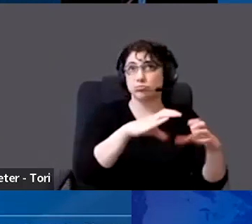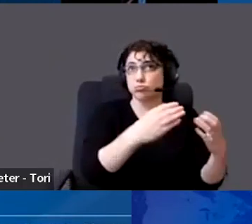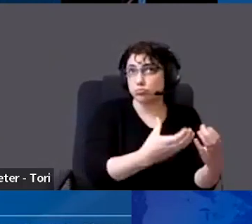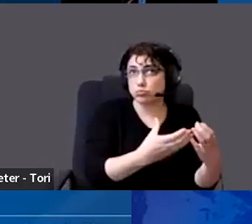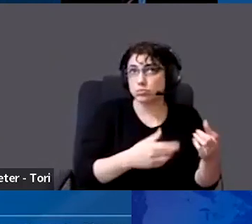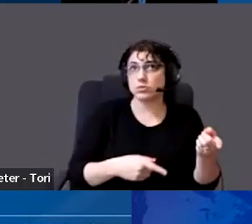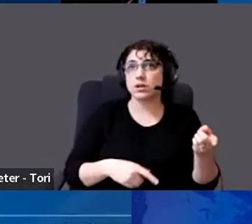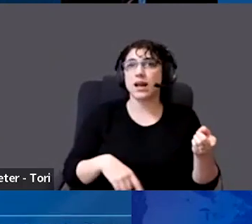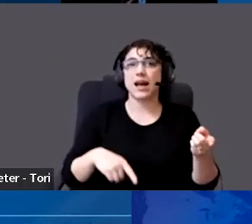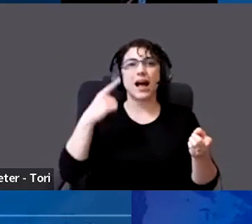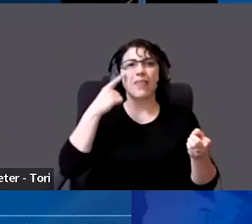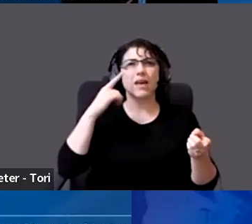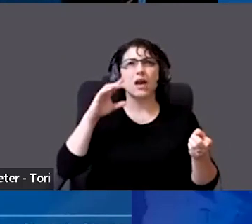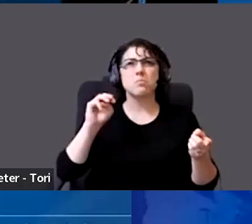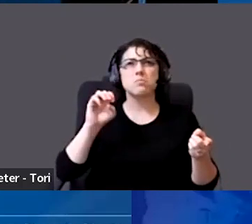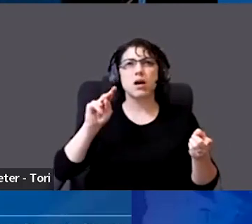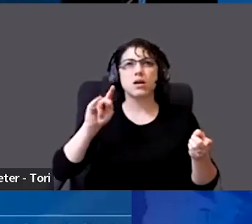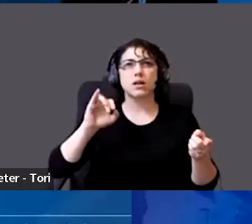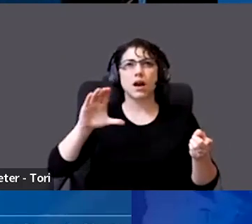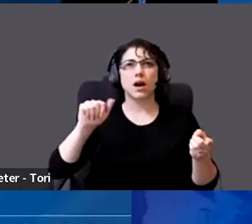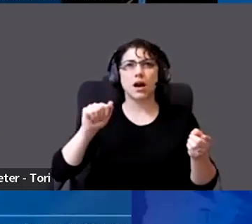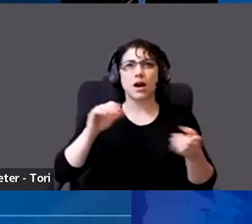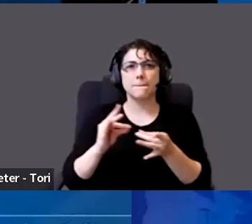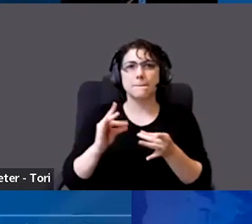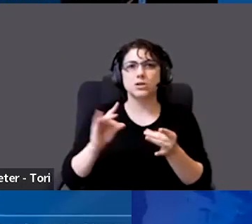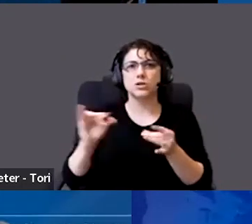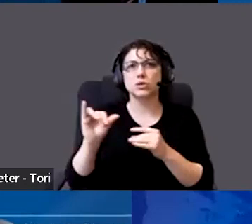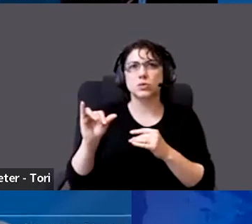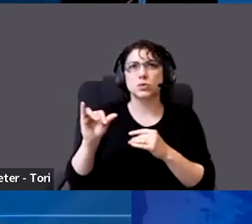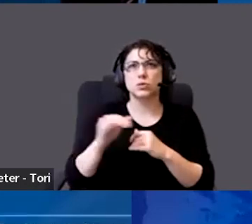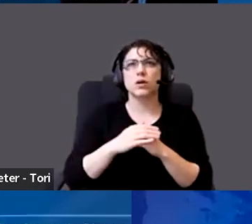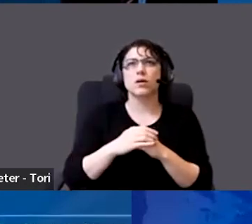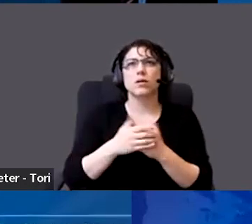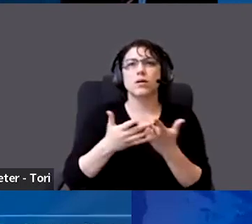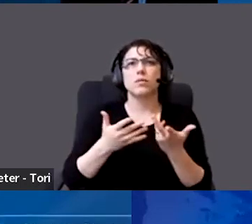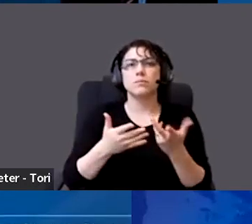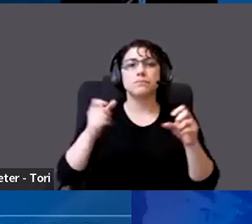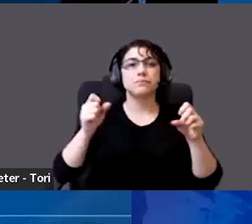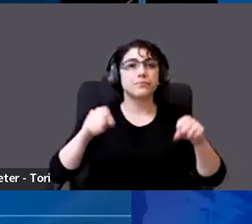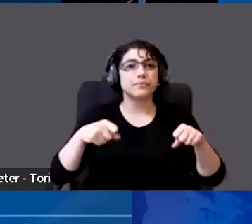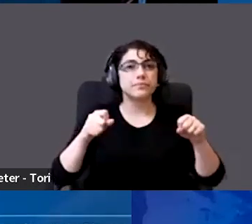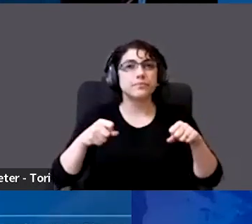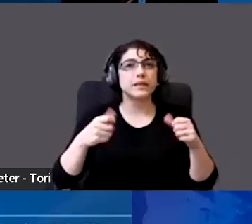I think Monica mentioned this as well, but in terms of the possibility that there will be guest speakers